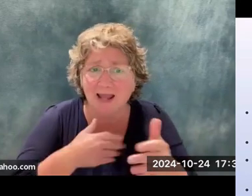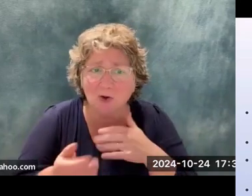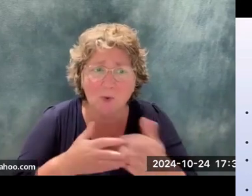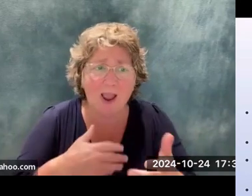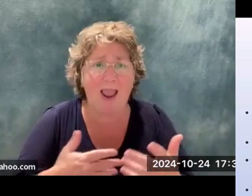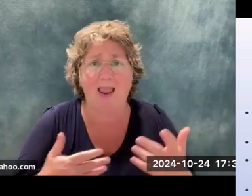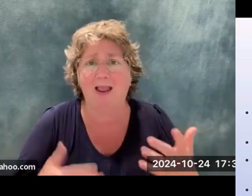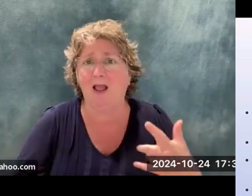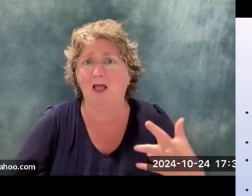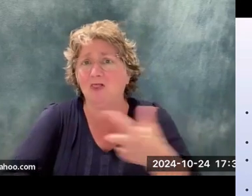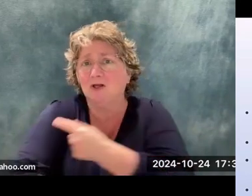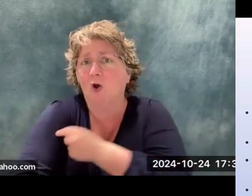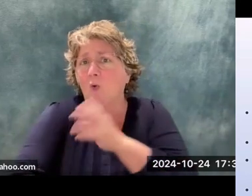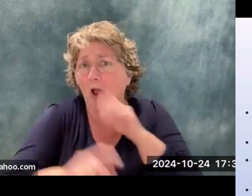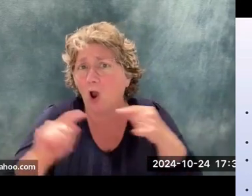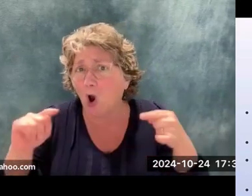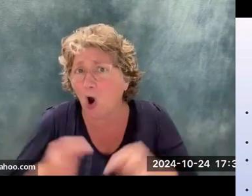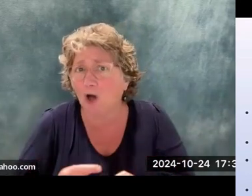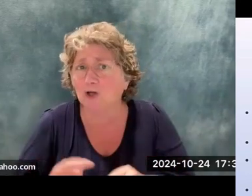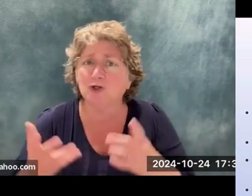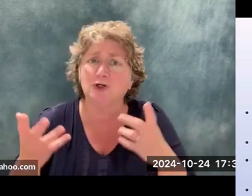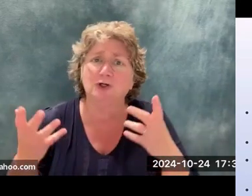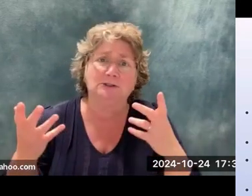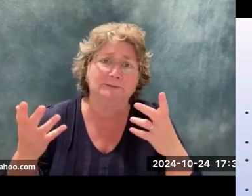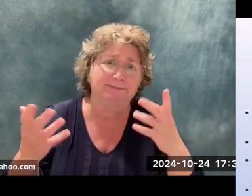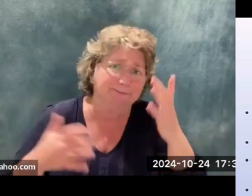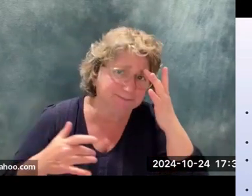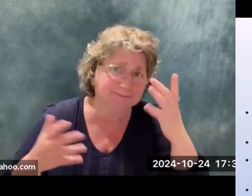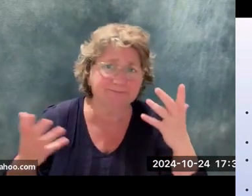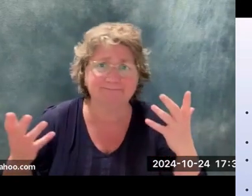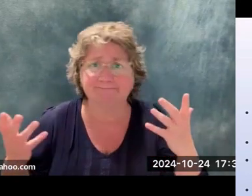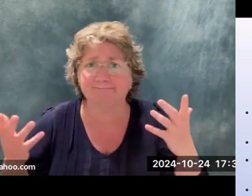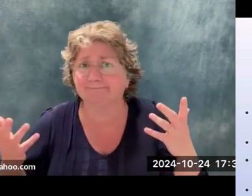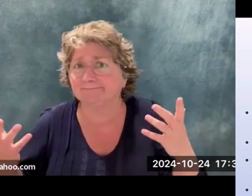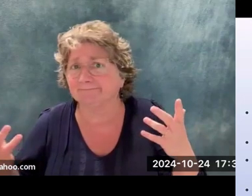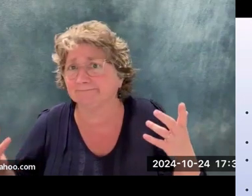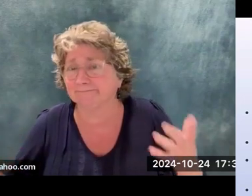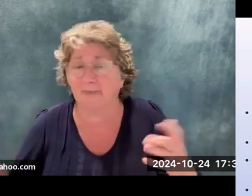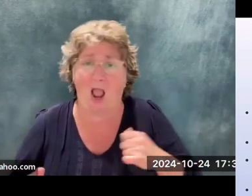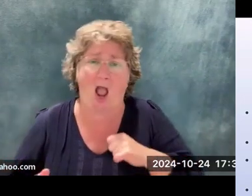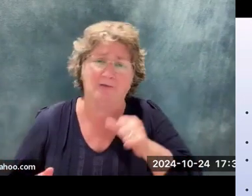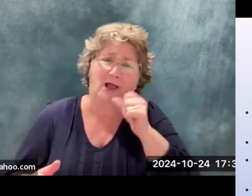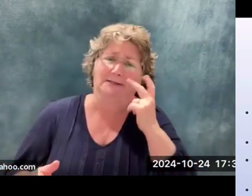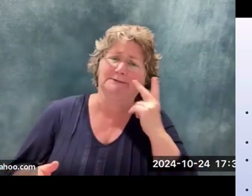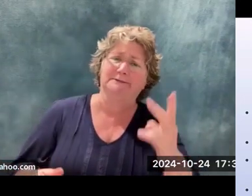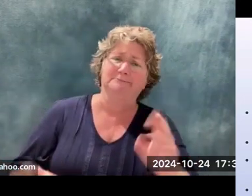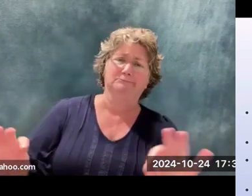We've not seen anybody get COVID and COVID doesn't affect the kids very much.